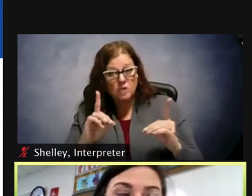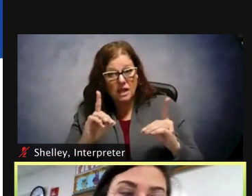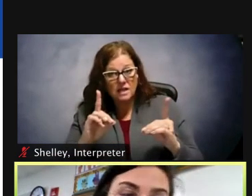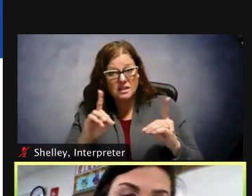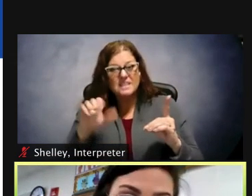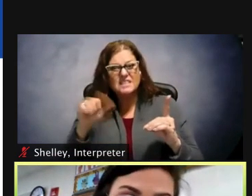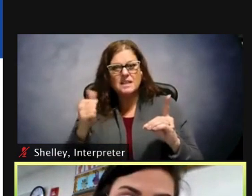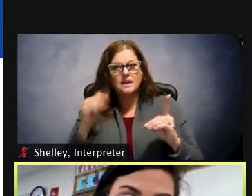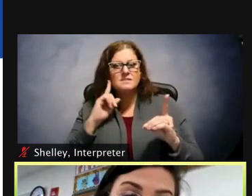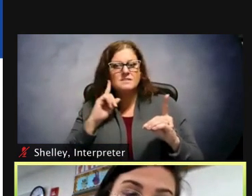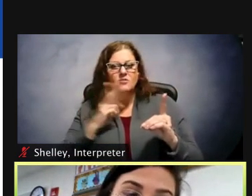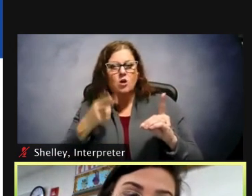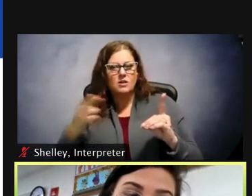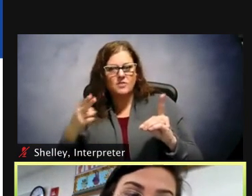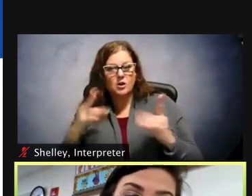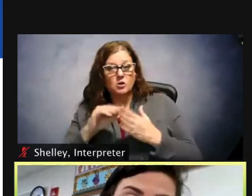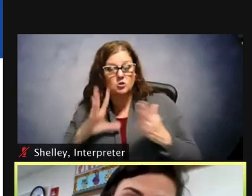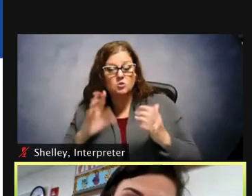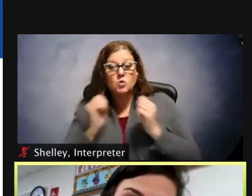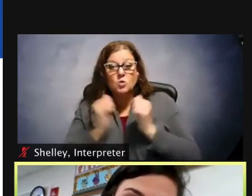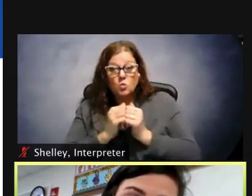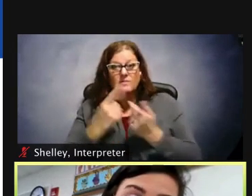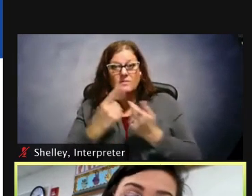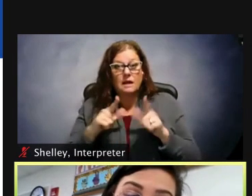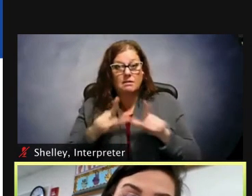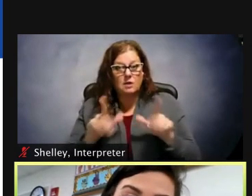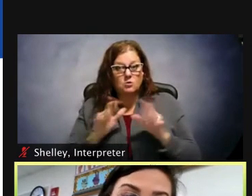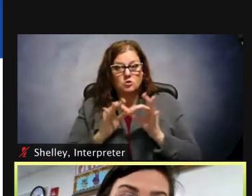hard of hearing students along with the sign language interpreter and the certified teacher